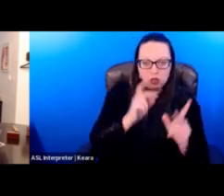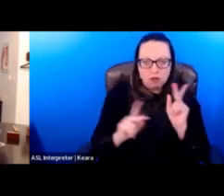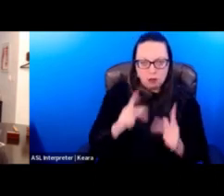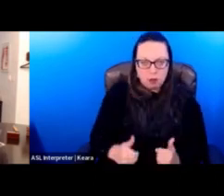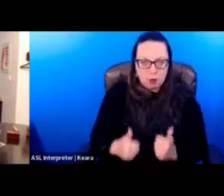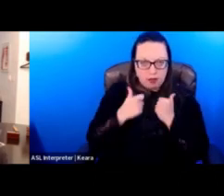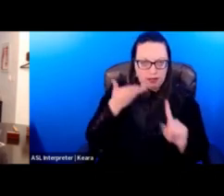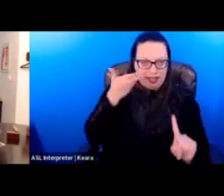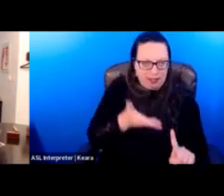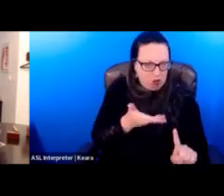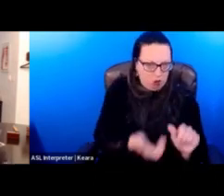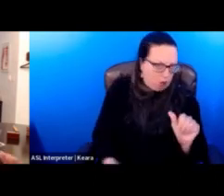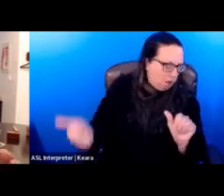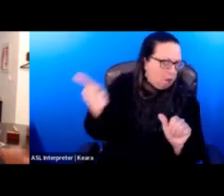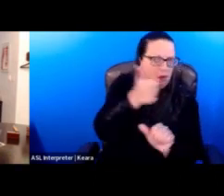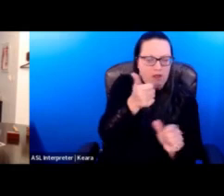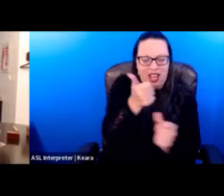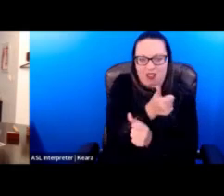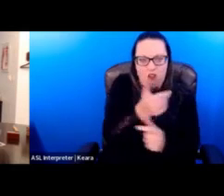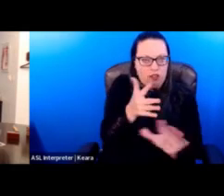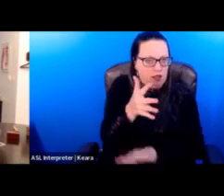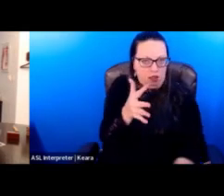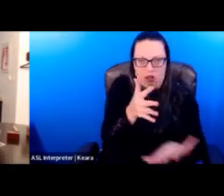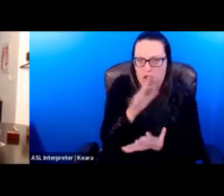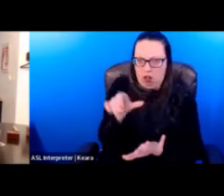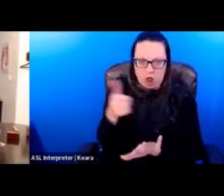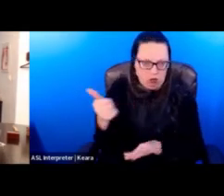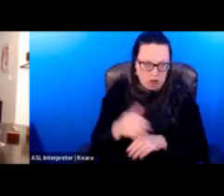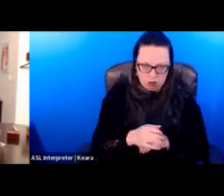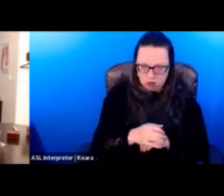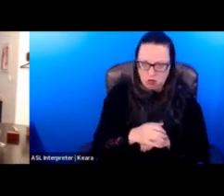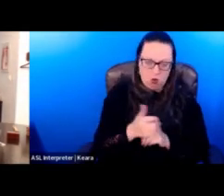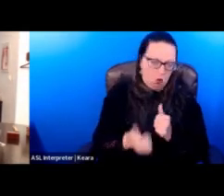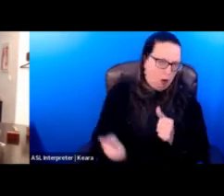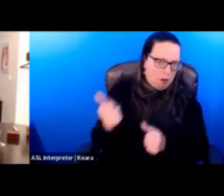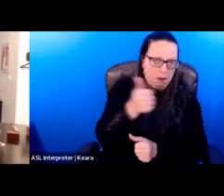all others, above administrators and above family members. And